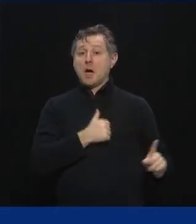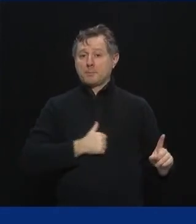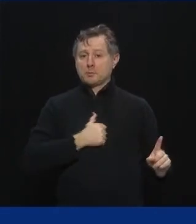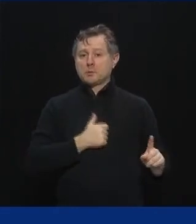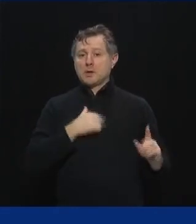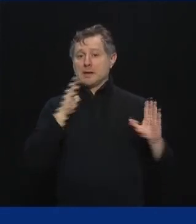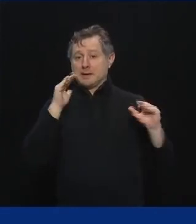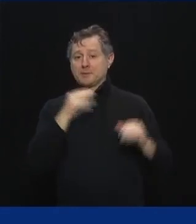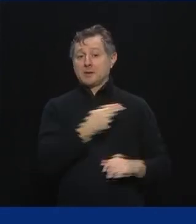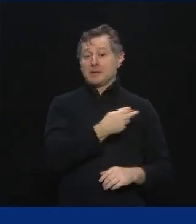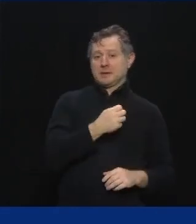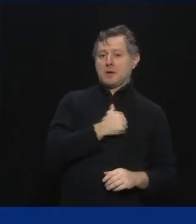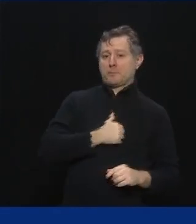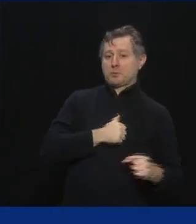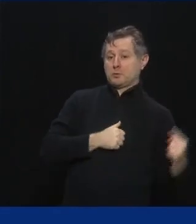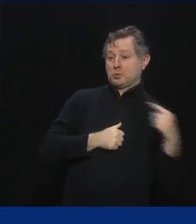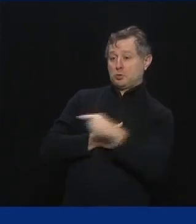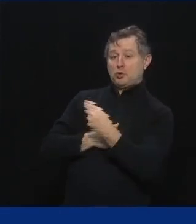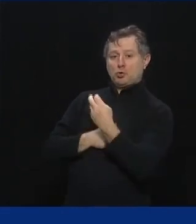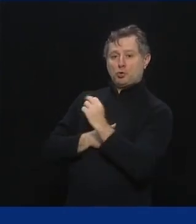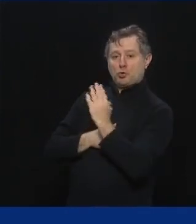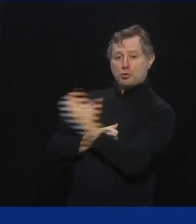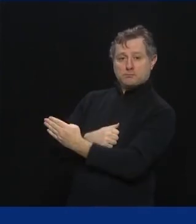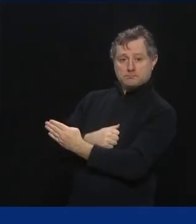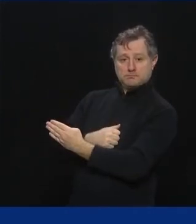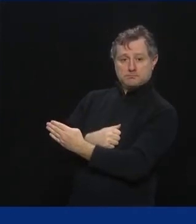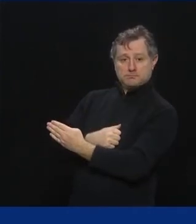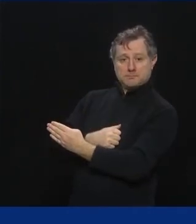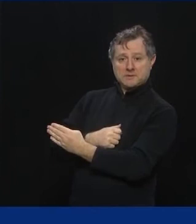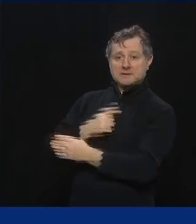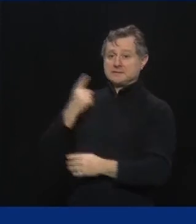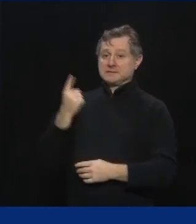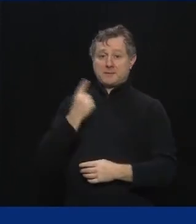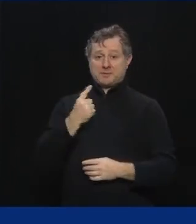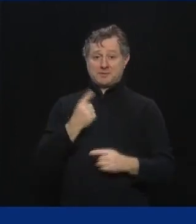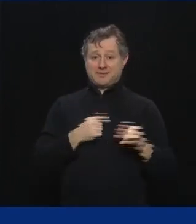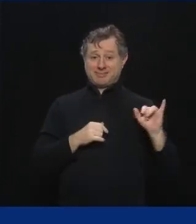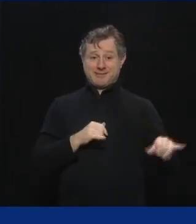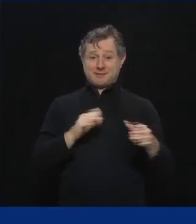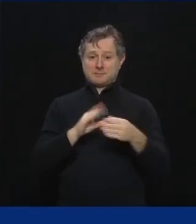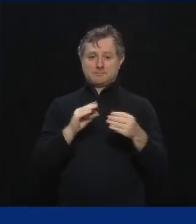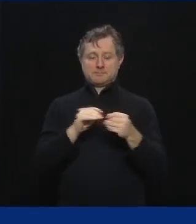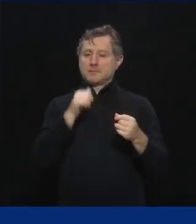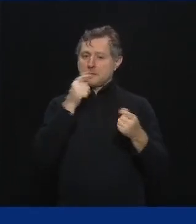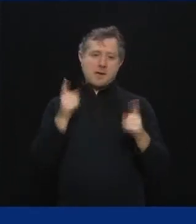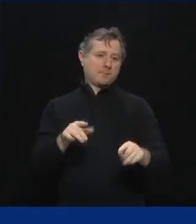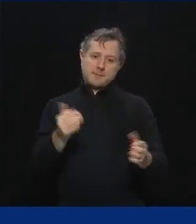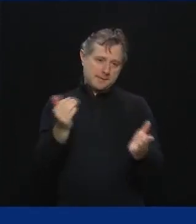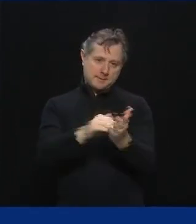THAT. BUT I'LL TELL YOU, I'M GLAD HE APOLOGIZED. I HOPE HE APOLOGIZES TO HER